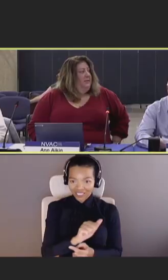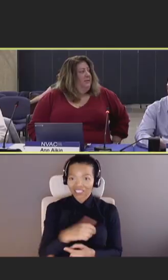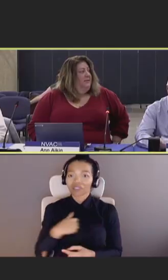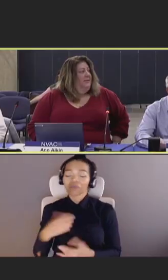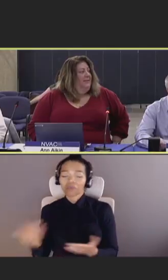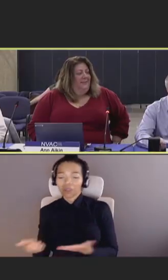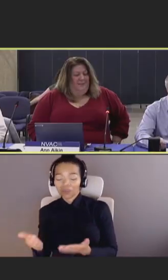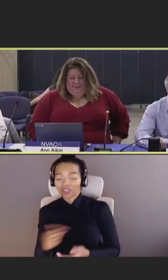Robert Swanson: Good morning. Here.